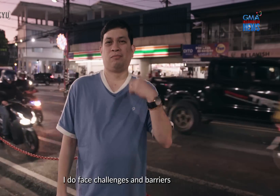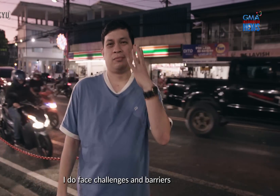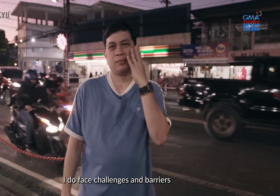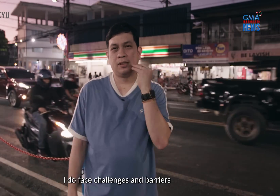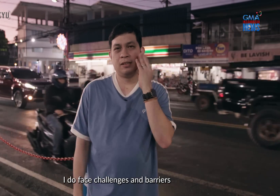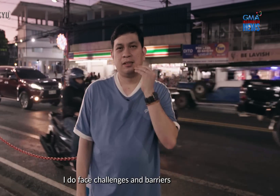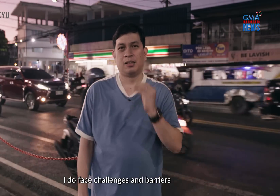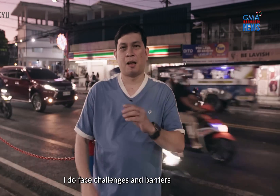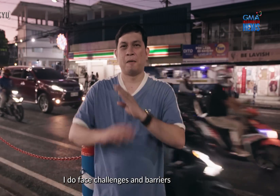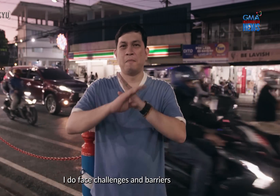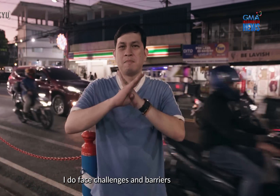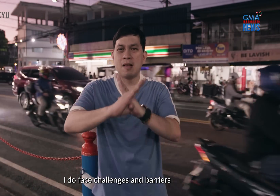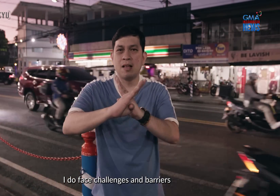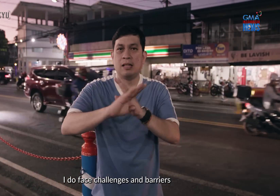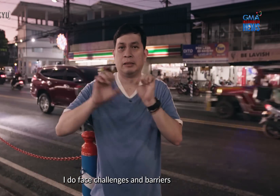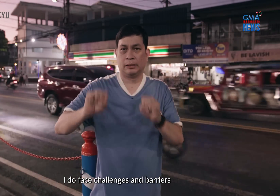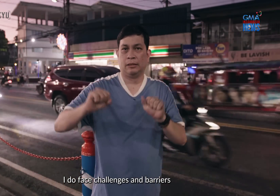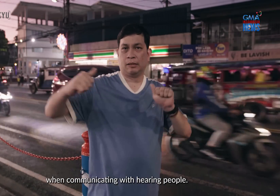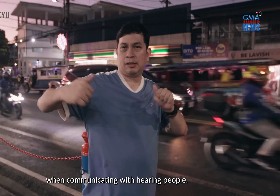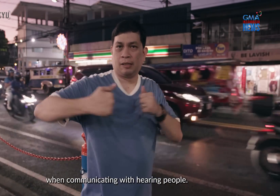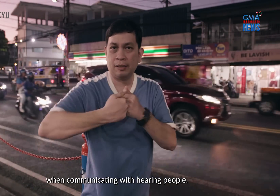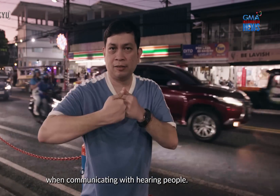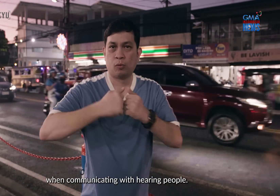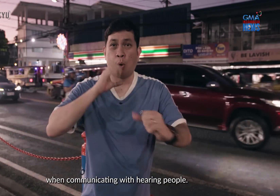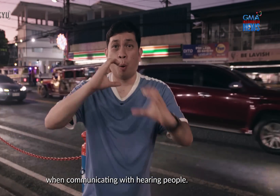Goodbye. See you tomorrow.